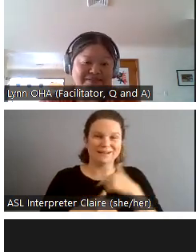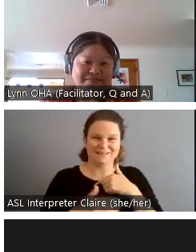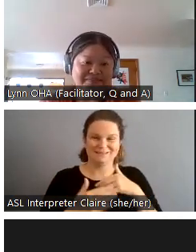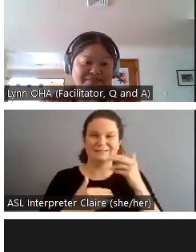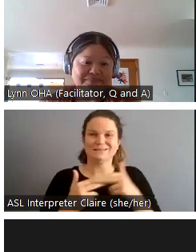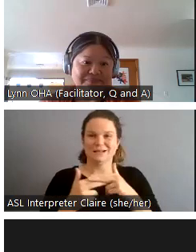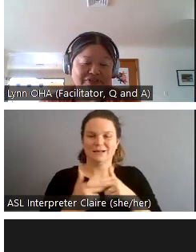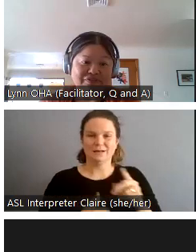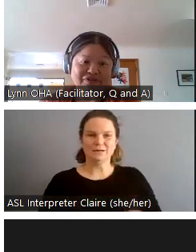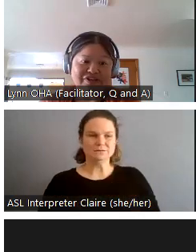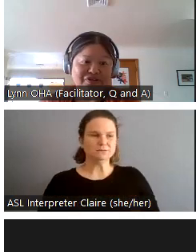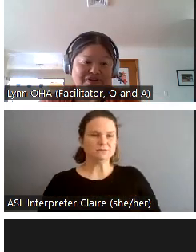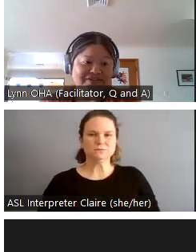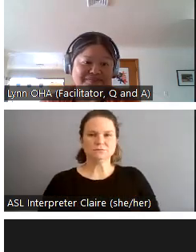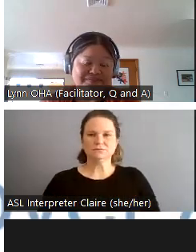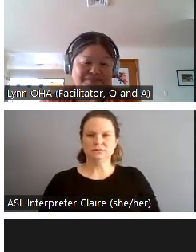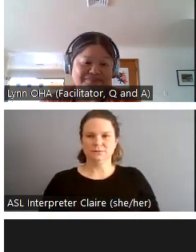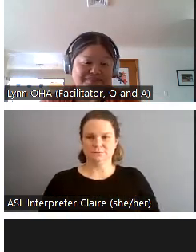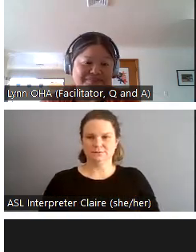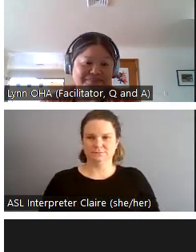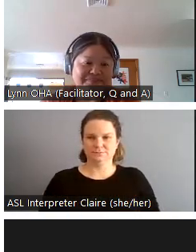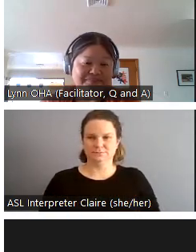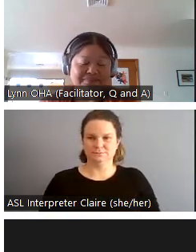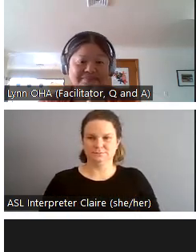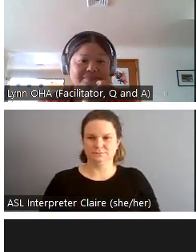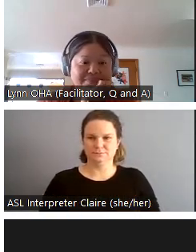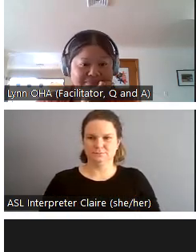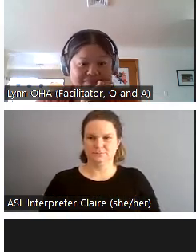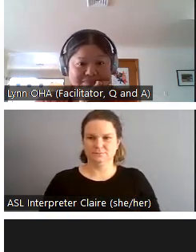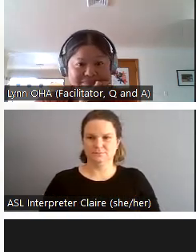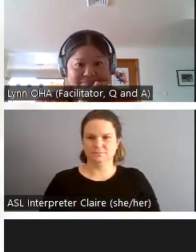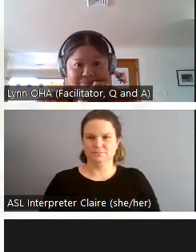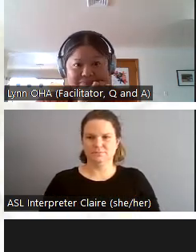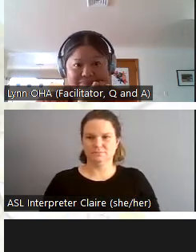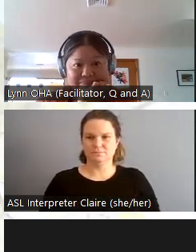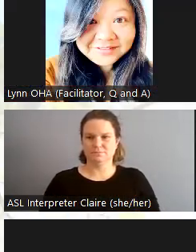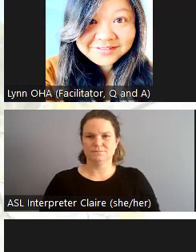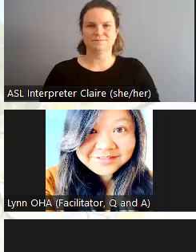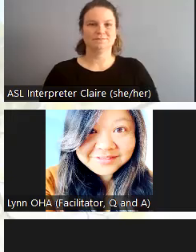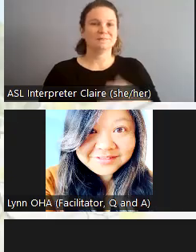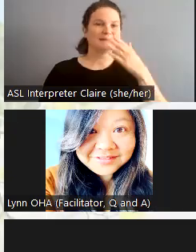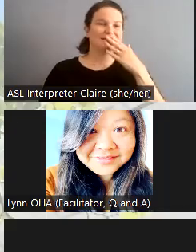please. The floor is all yours.